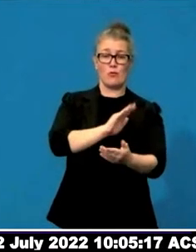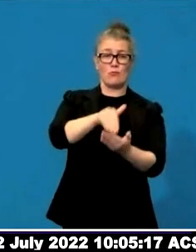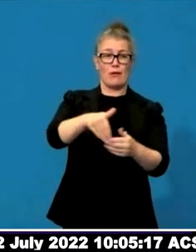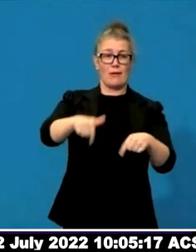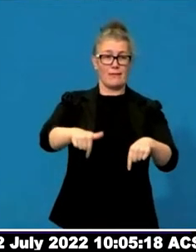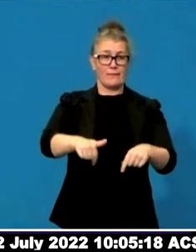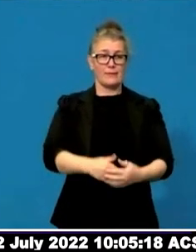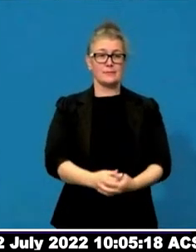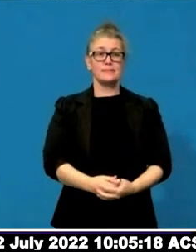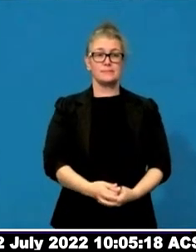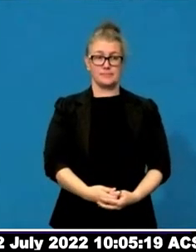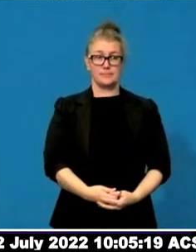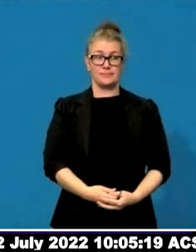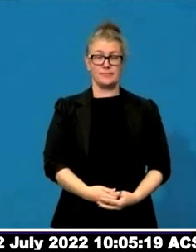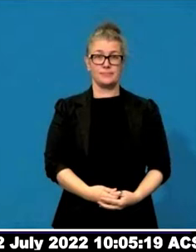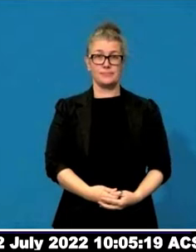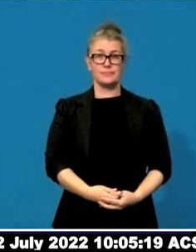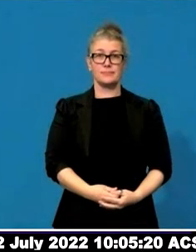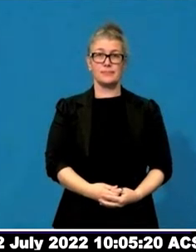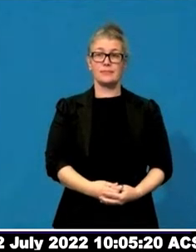Emily, on behalf of all three Commissioners